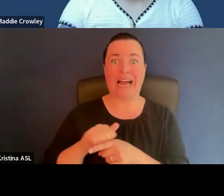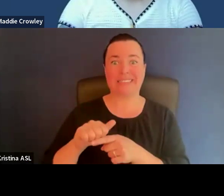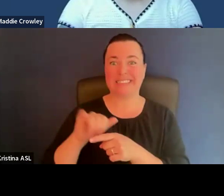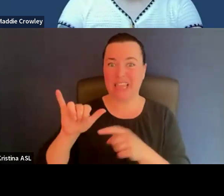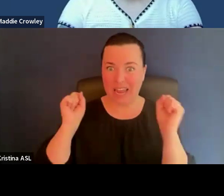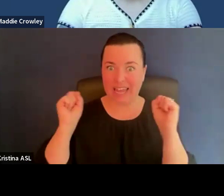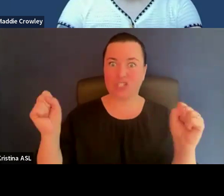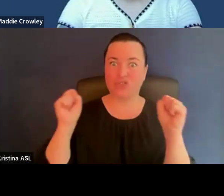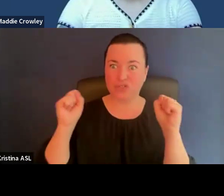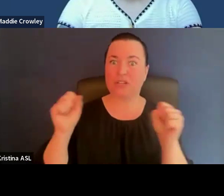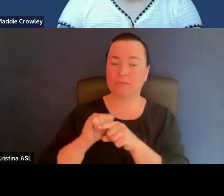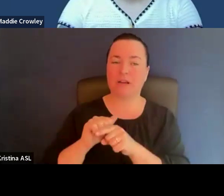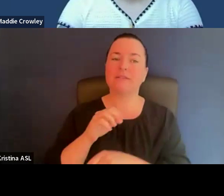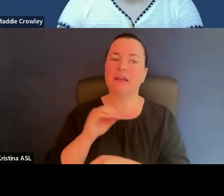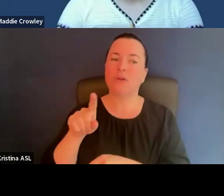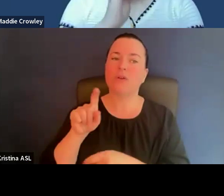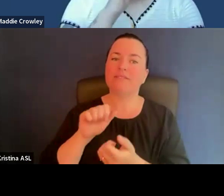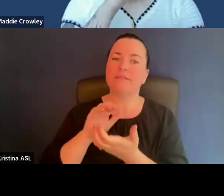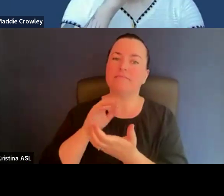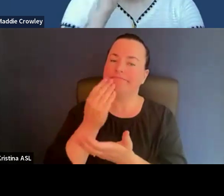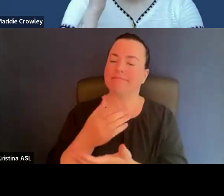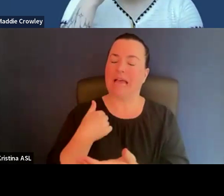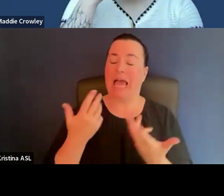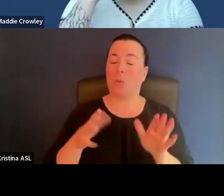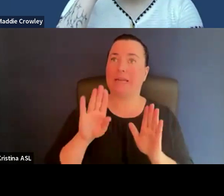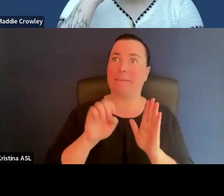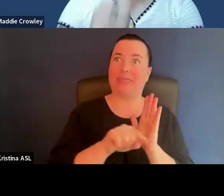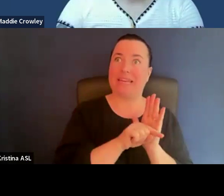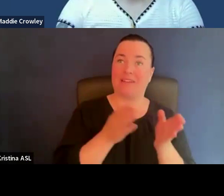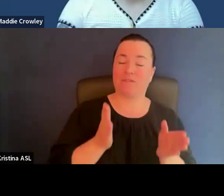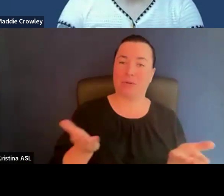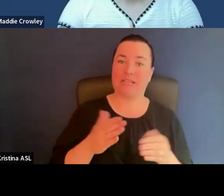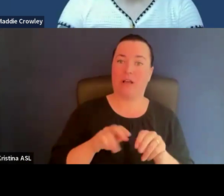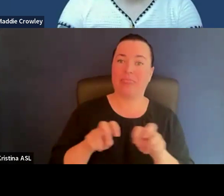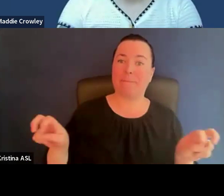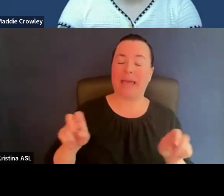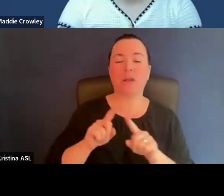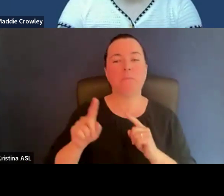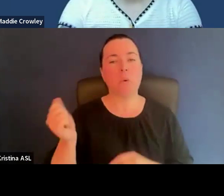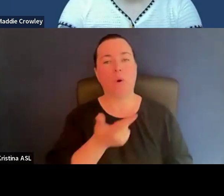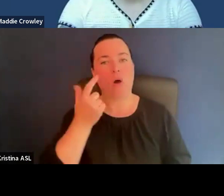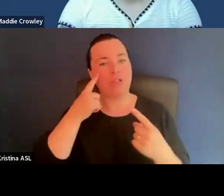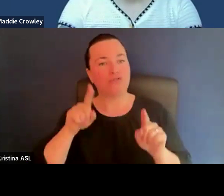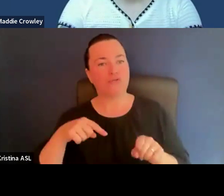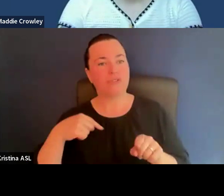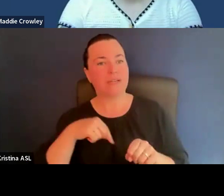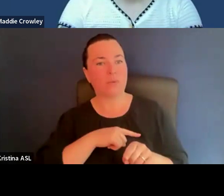I mean, I don't wanna be the pessimist on the panel, but I think that all of us can probably agree that we have experienced times where people have told us no,